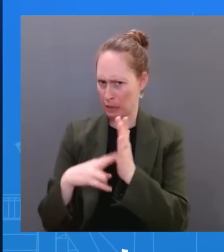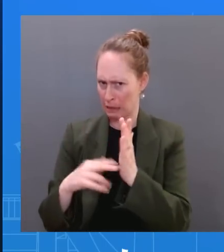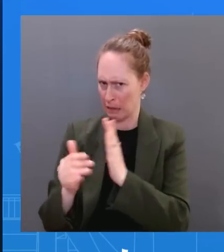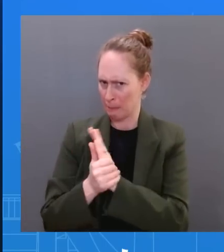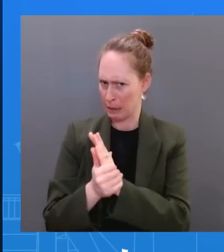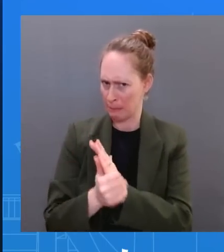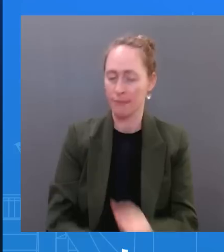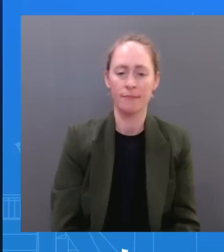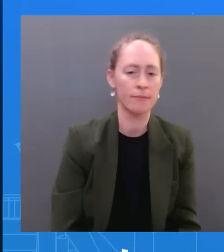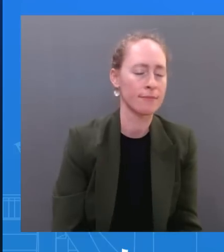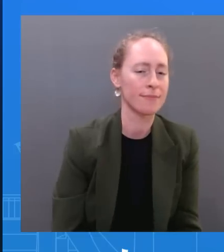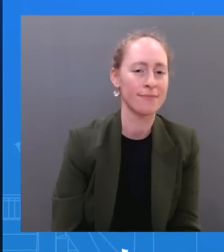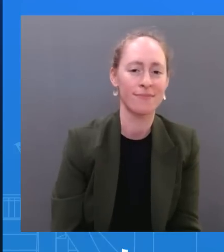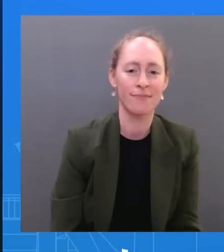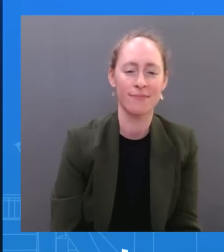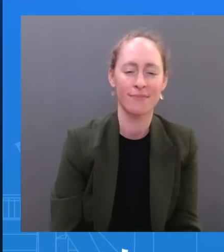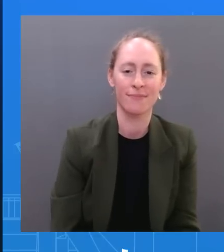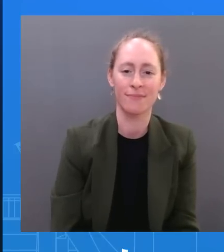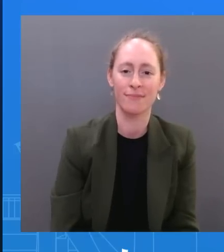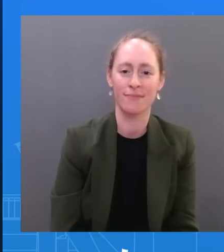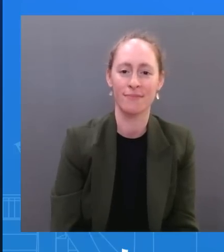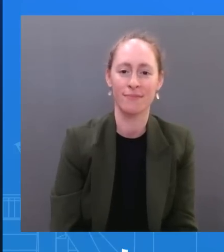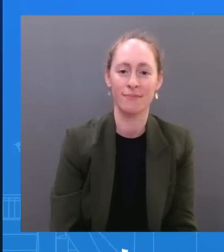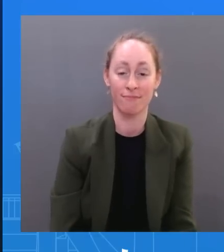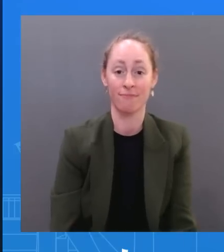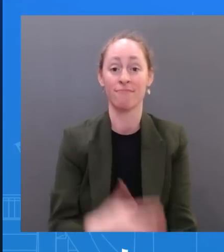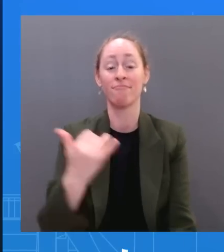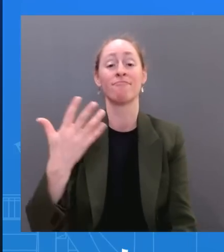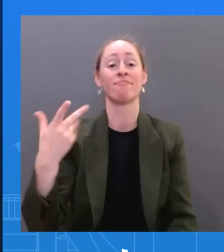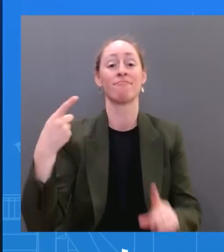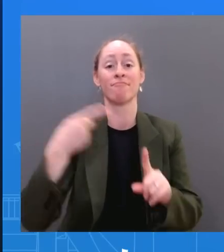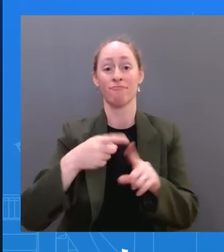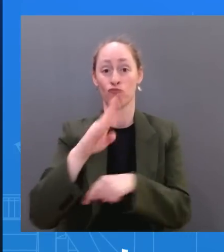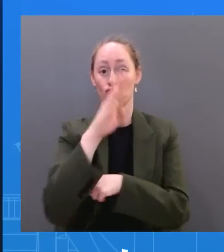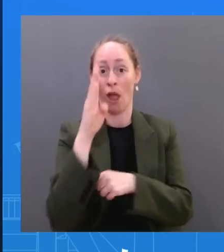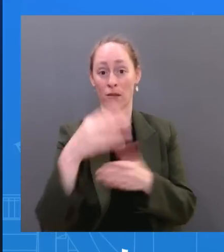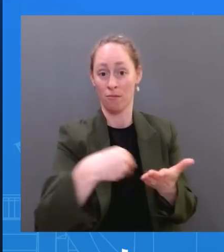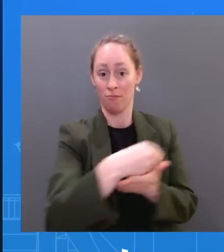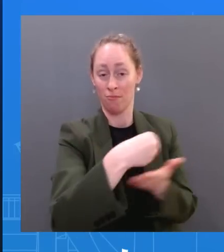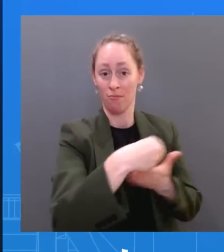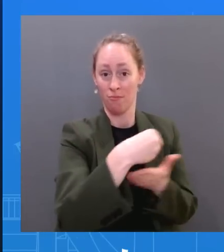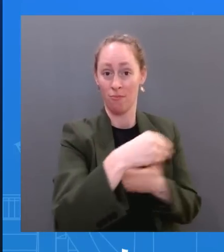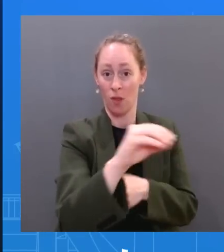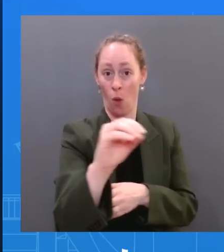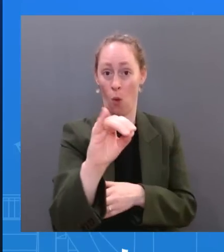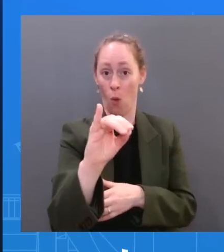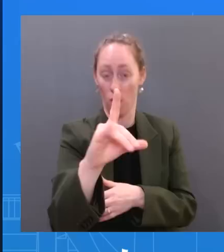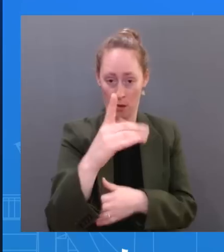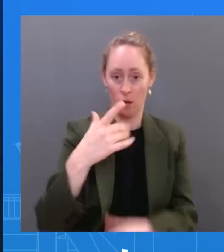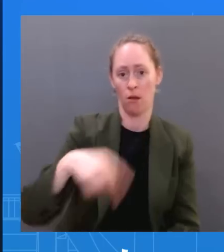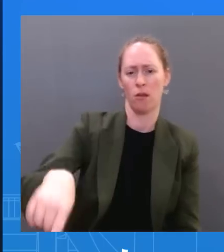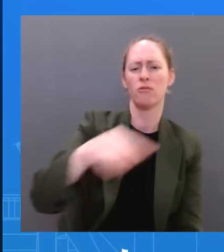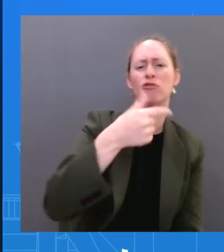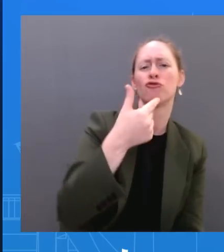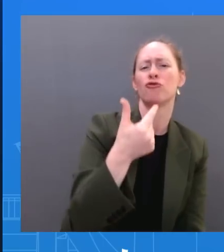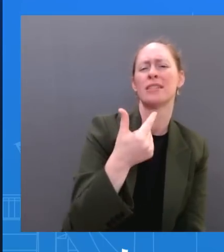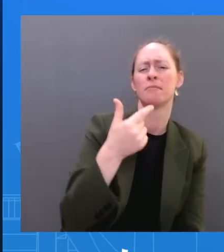you will have seen at the G7 -- the G7 leaders discussed imposing a price cap on Russian oil in order to have it be trans- --